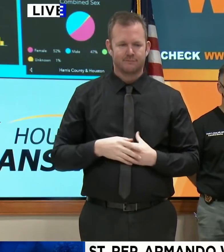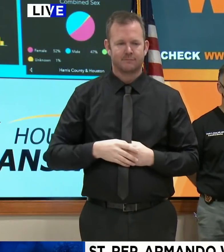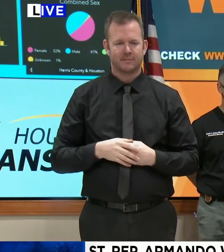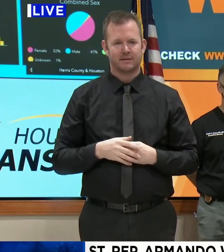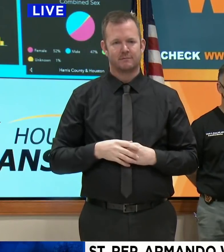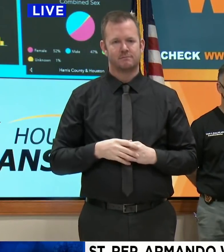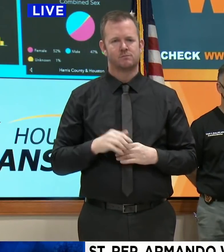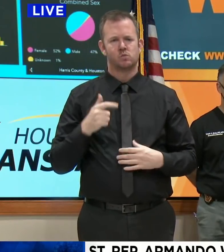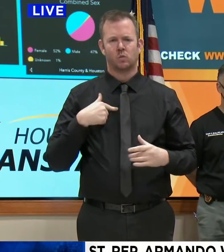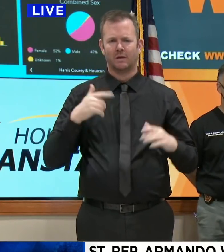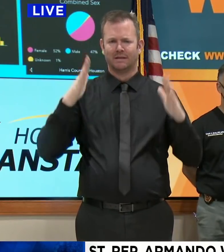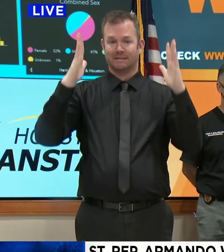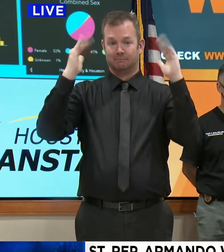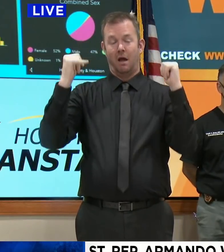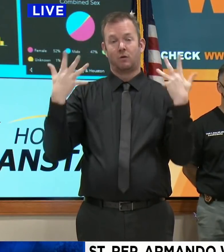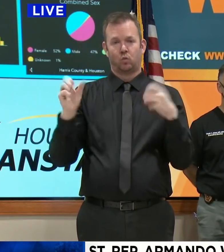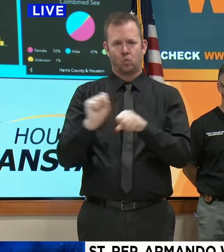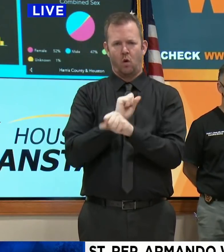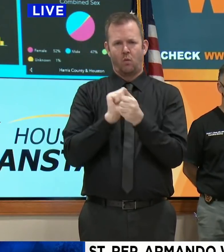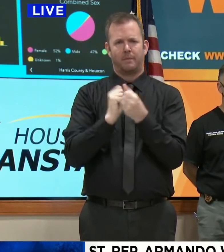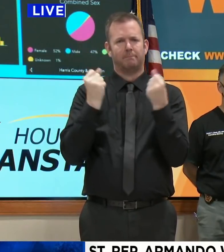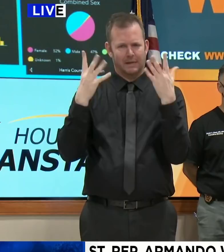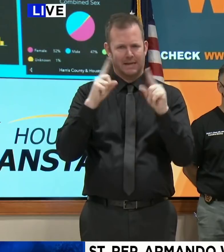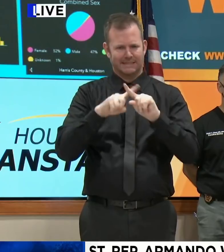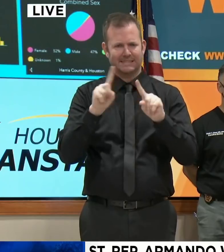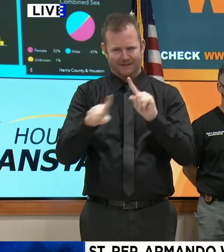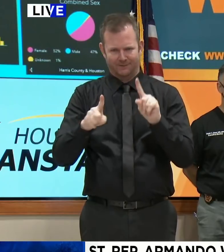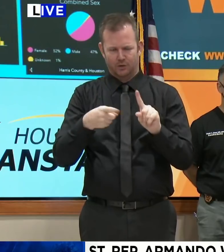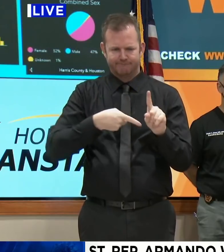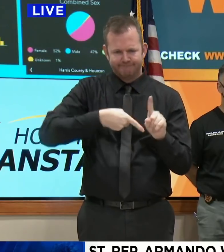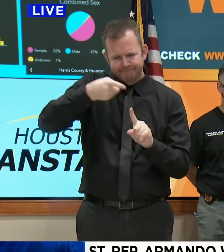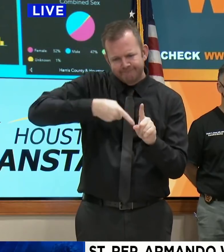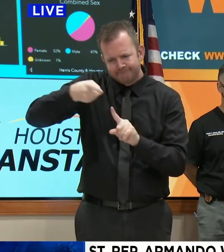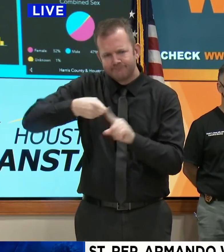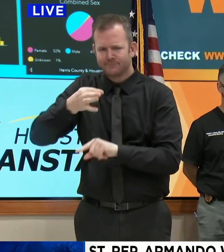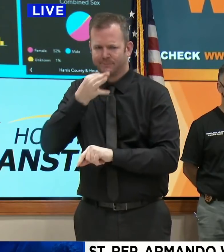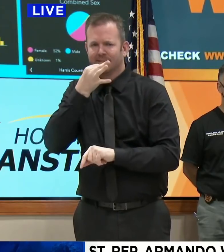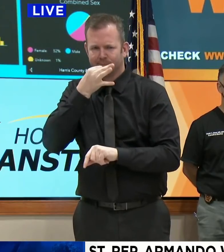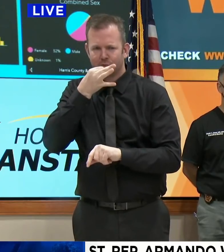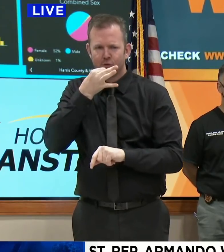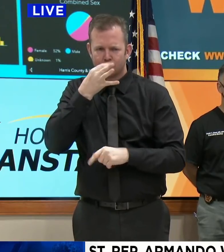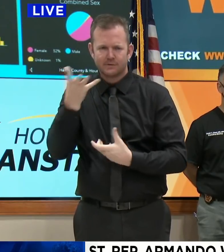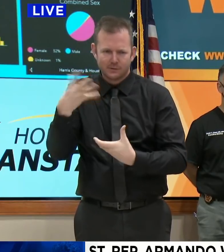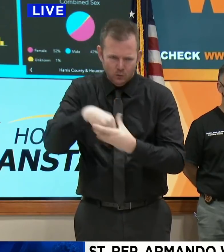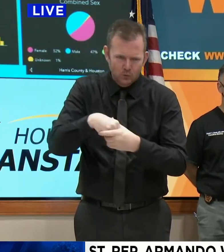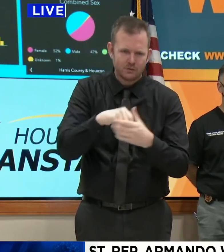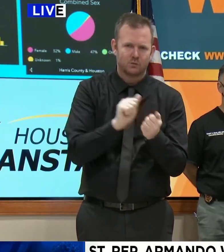those decisions will impact the people but the greater Houston people but the greater Houston region. Thank region. Thank you Doc, so for for all your you Doc, so for for all your work we expect to work with a